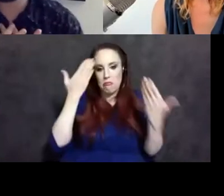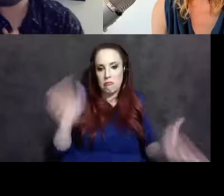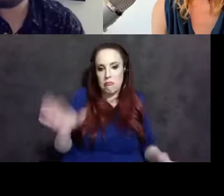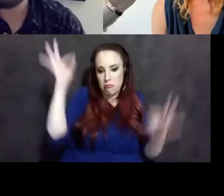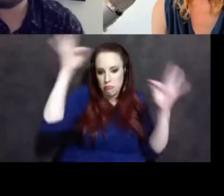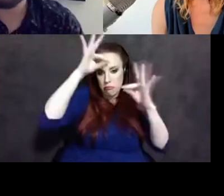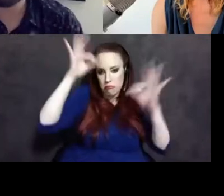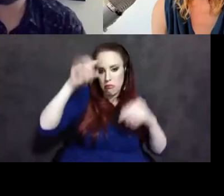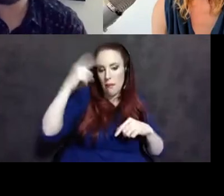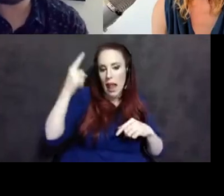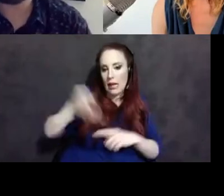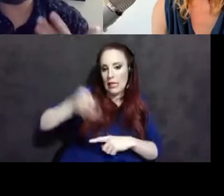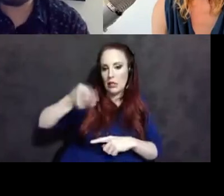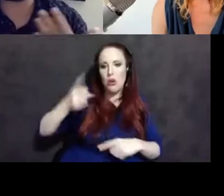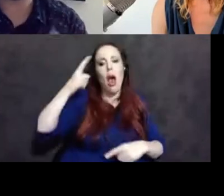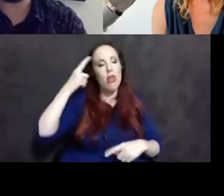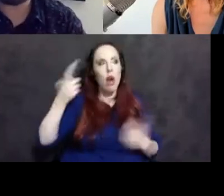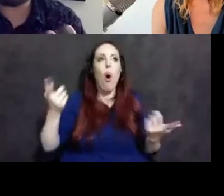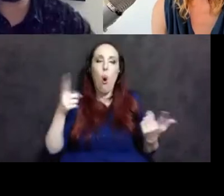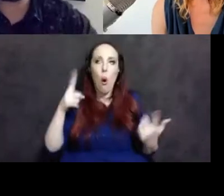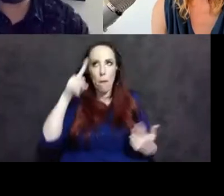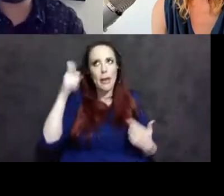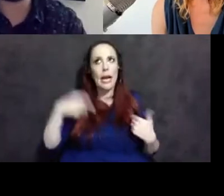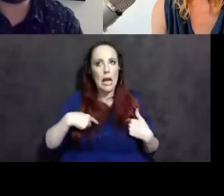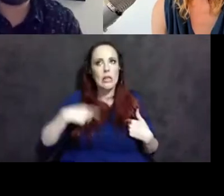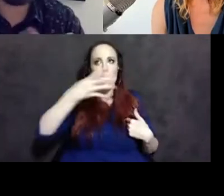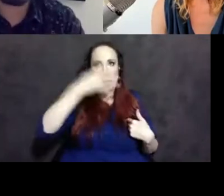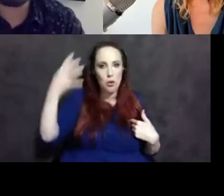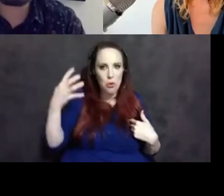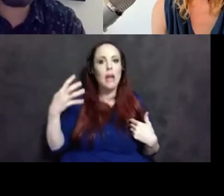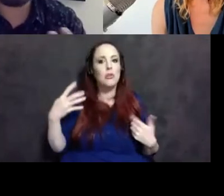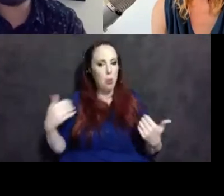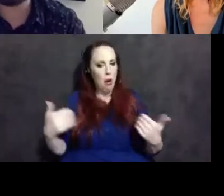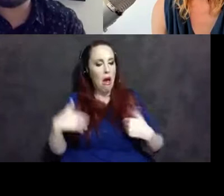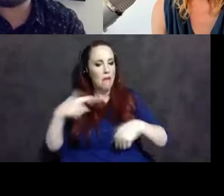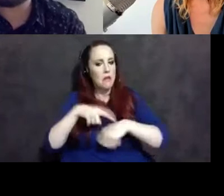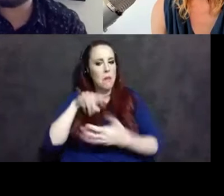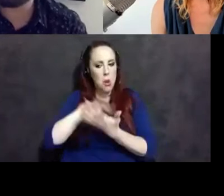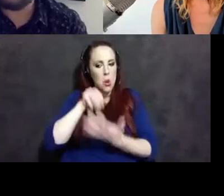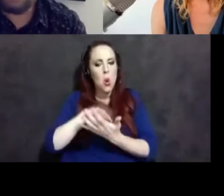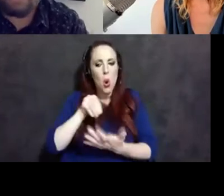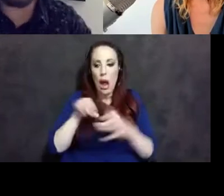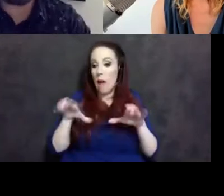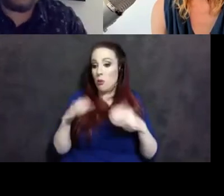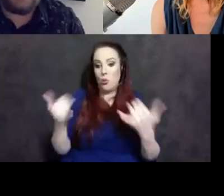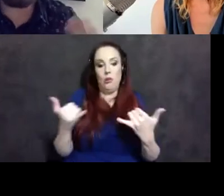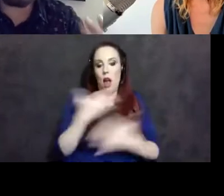was my fault of being an immigrant and I have to take some to learn. I'm doing that with so much pleasure.